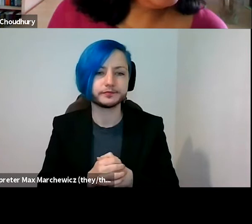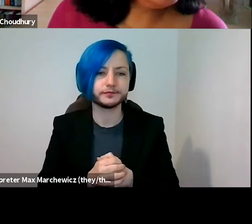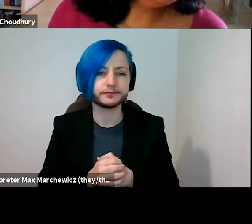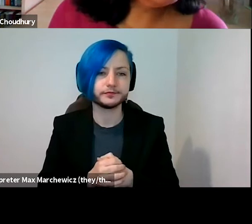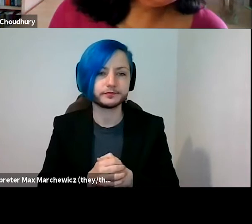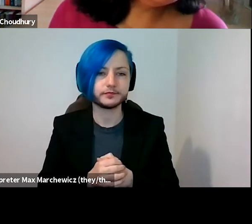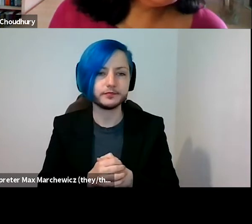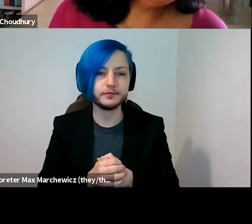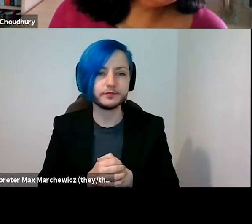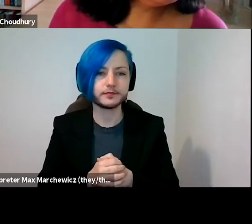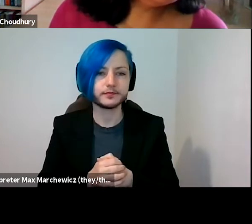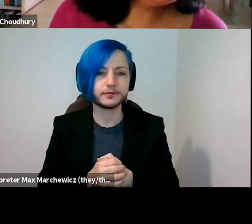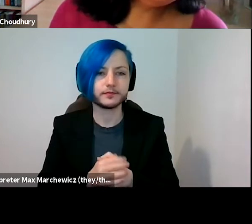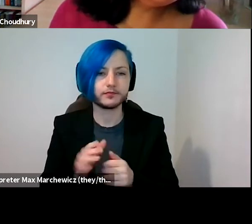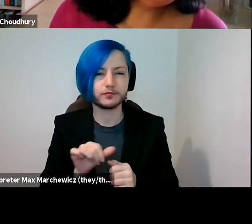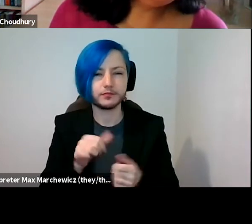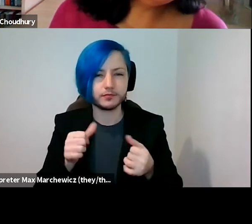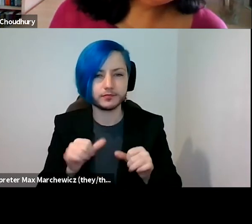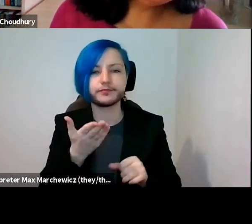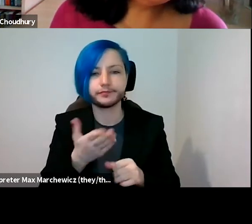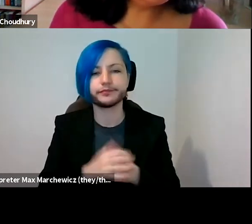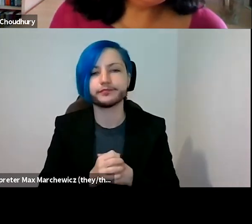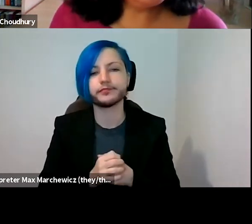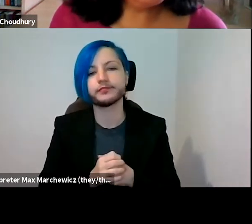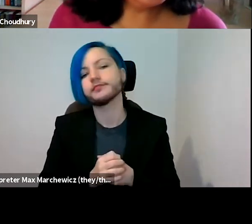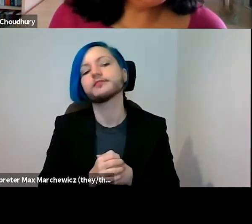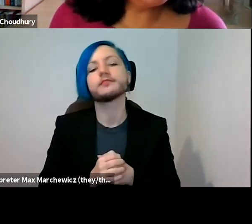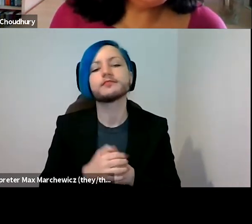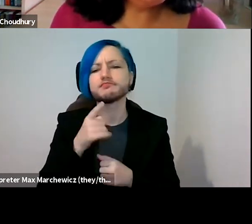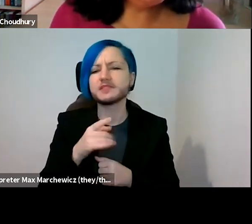Yeah, we'll go onto the image. There we go. This was possibly the original one,